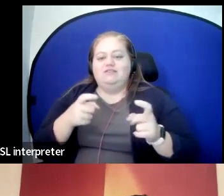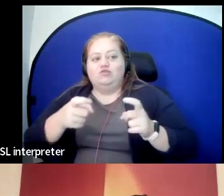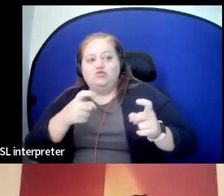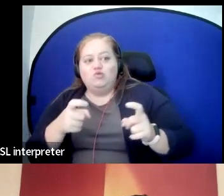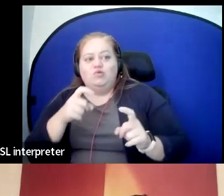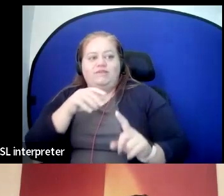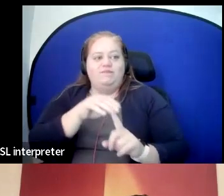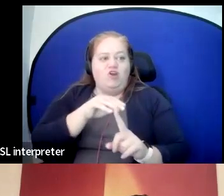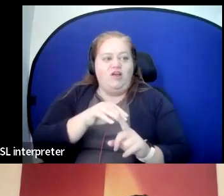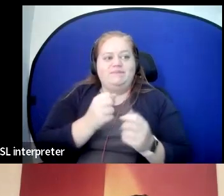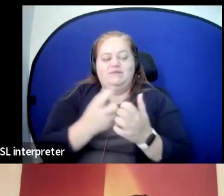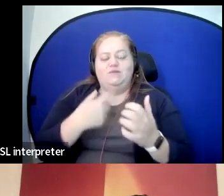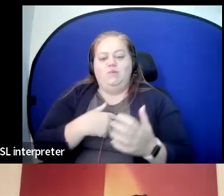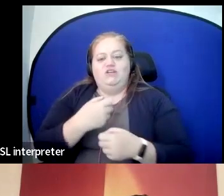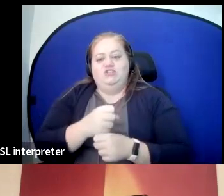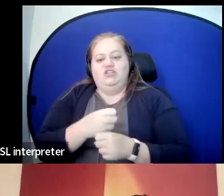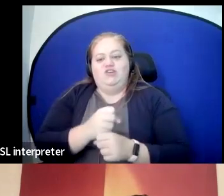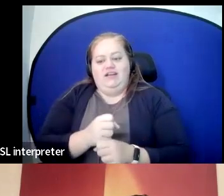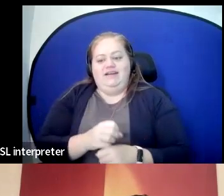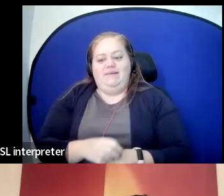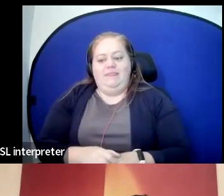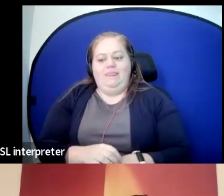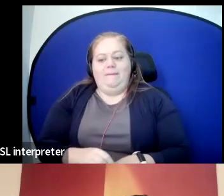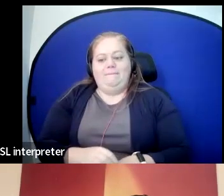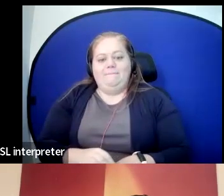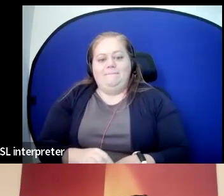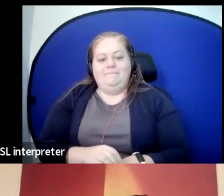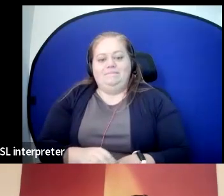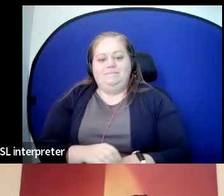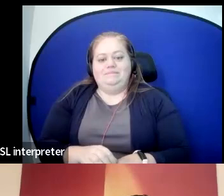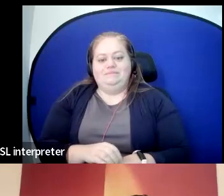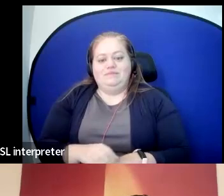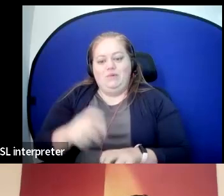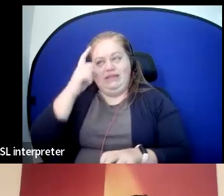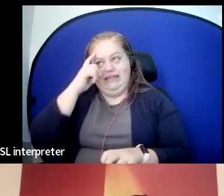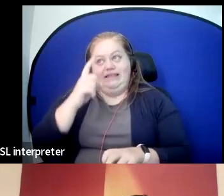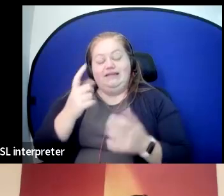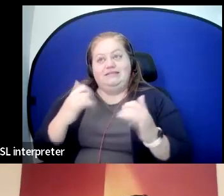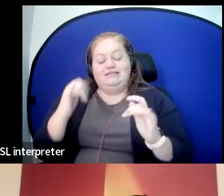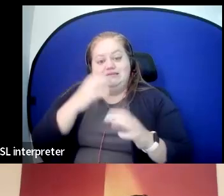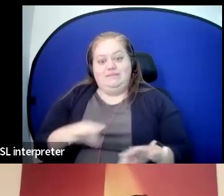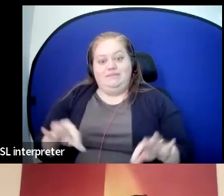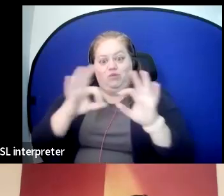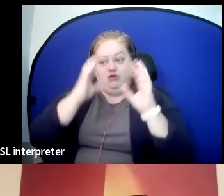that you're generating. And so I think that is something to really keep in the back of our minds when we're talking